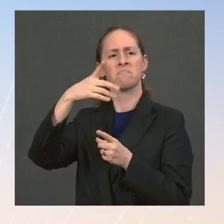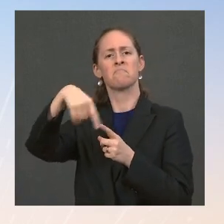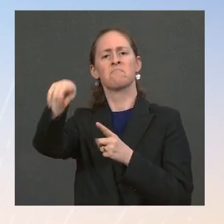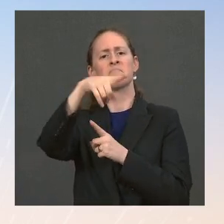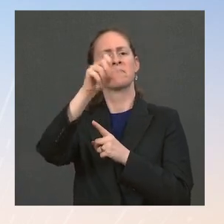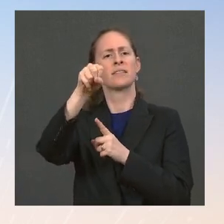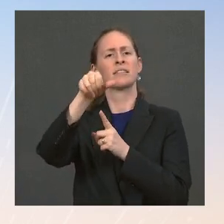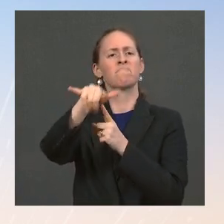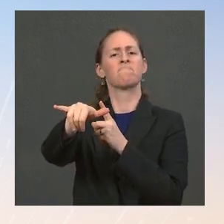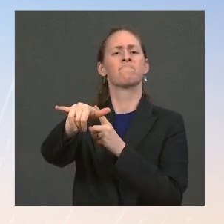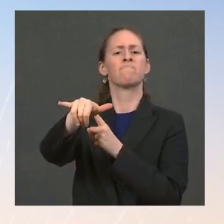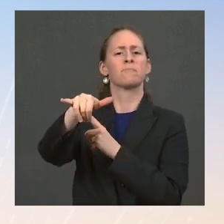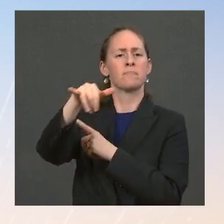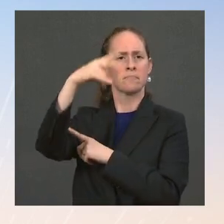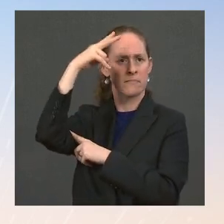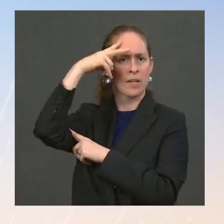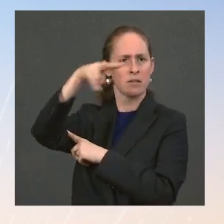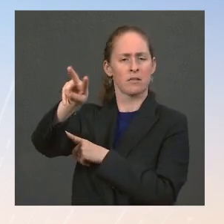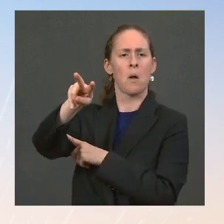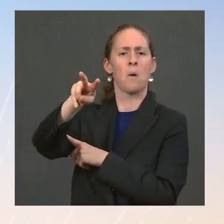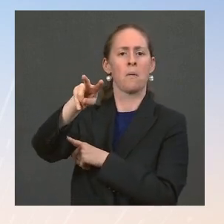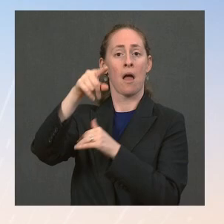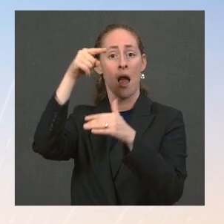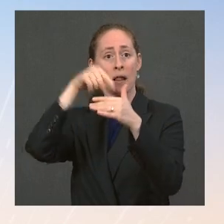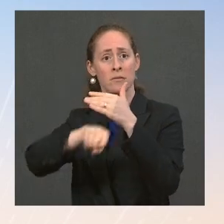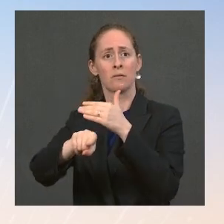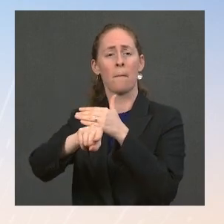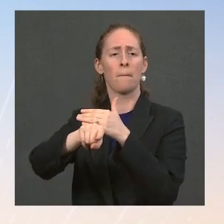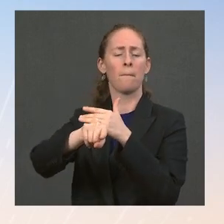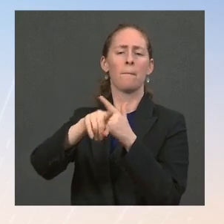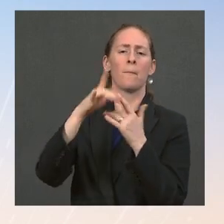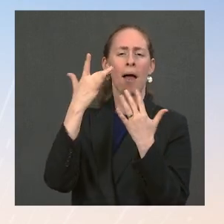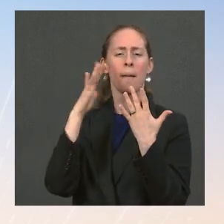Ms. Psaki: We have been working in -- to abide by what the requirements